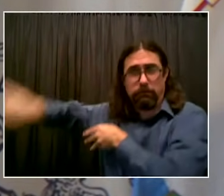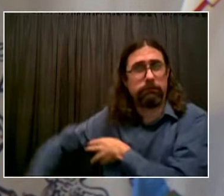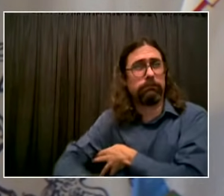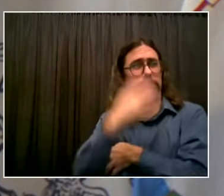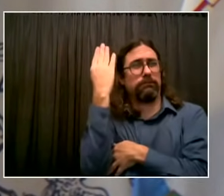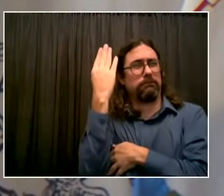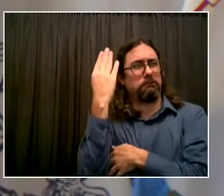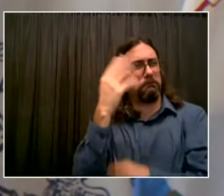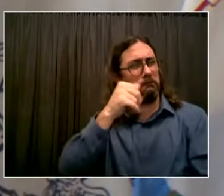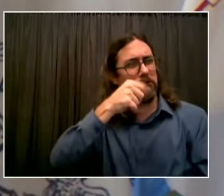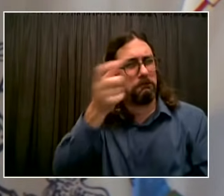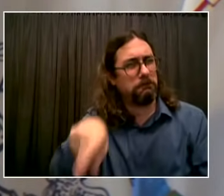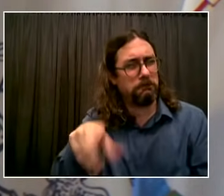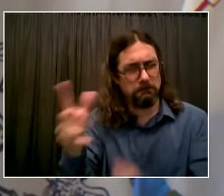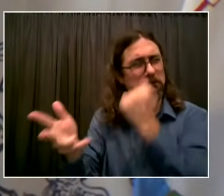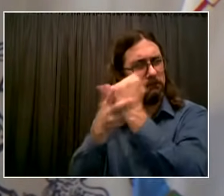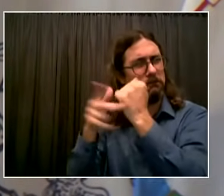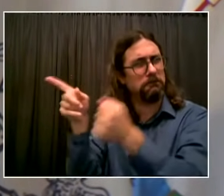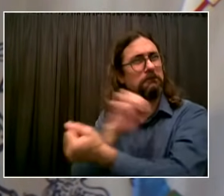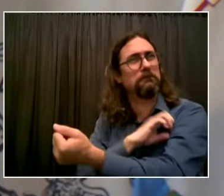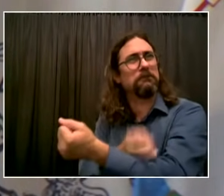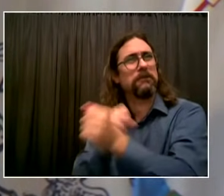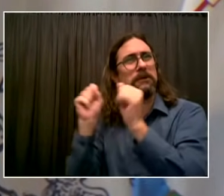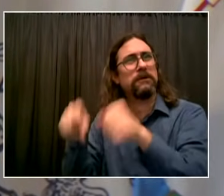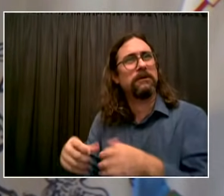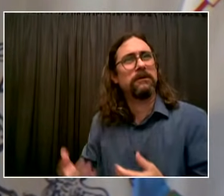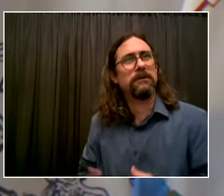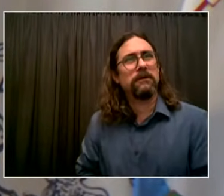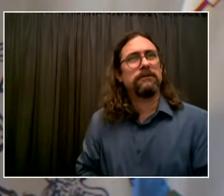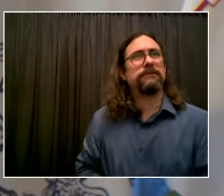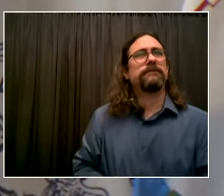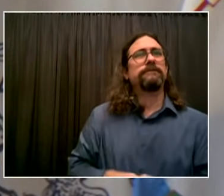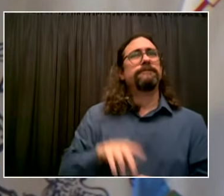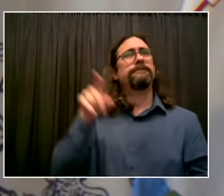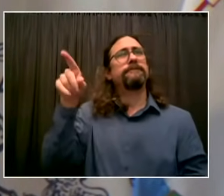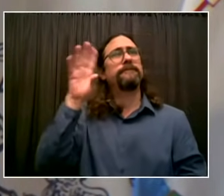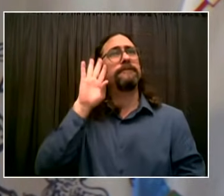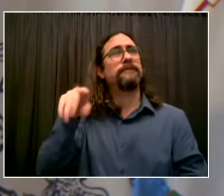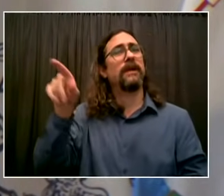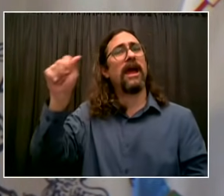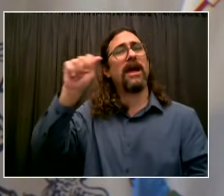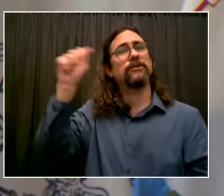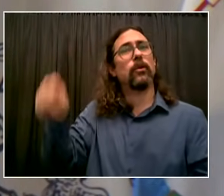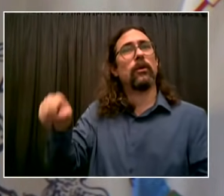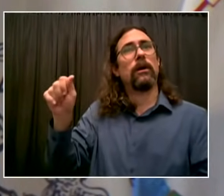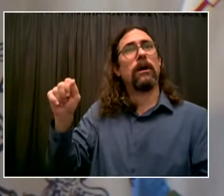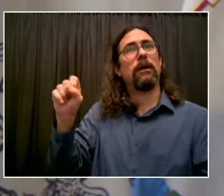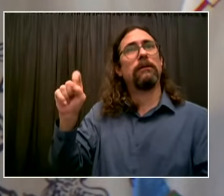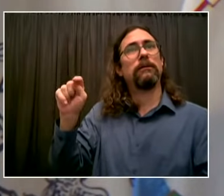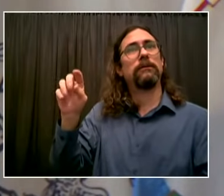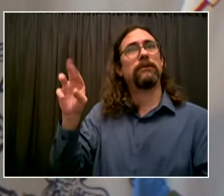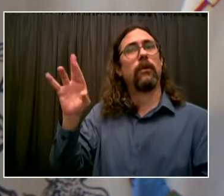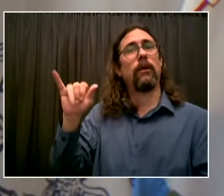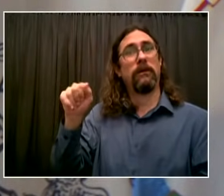PLAN PROJECT DOES NOT MOVE FORWARD AND THAT IS CLOSED. WE ARE REALLY FOCUSING ON RENEWABLE ENERGY AT THAT SITE,